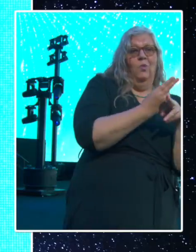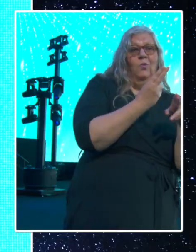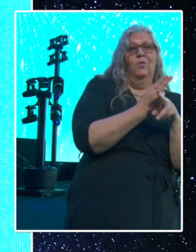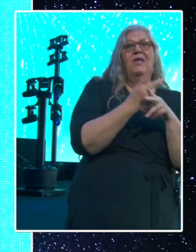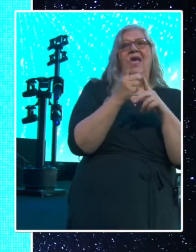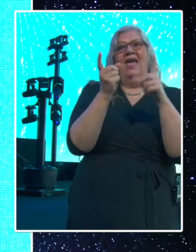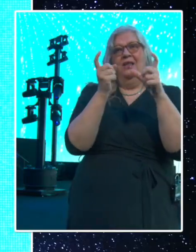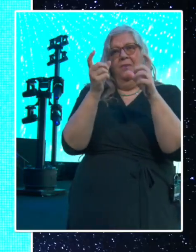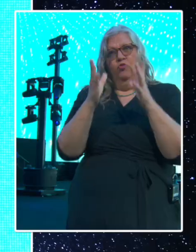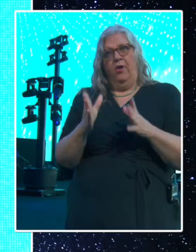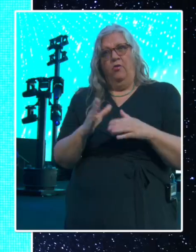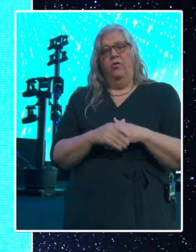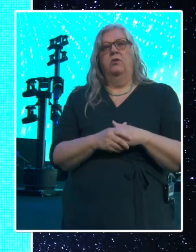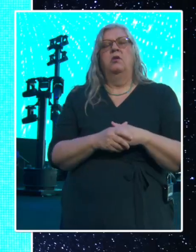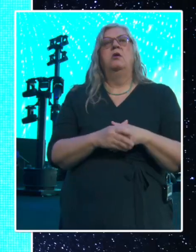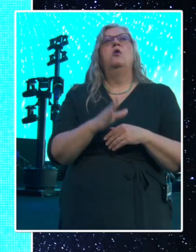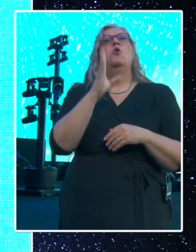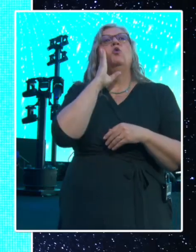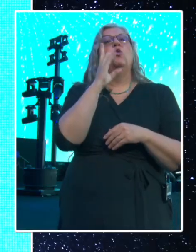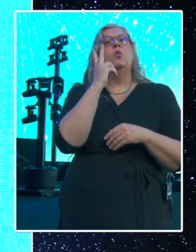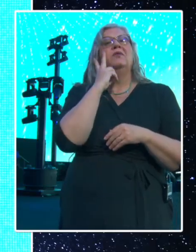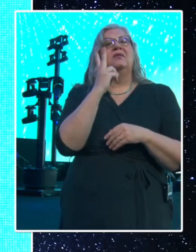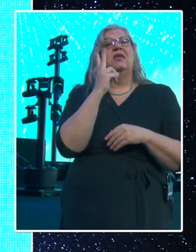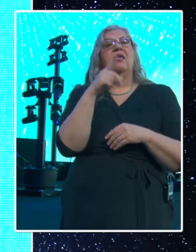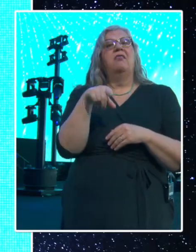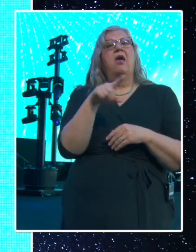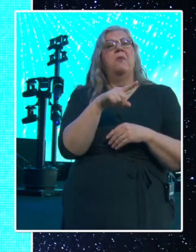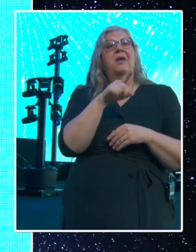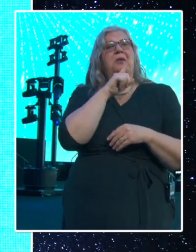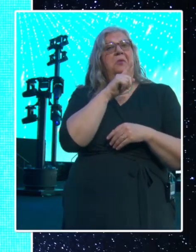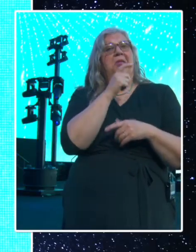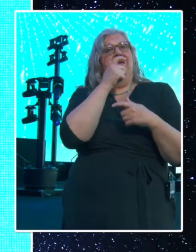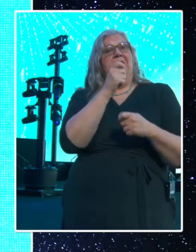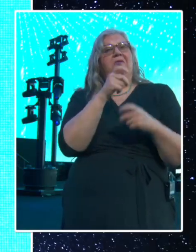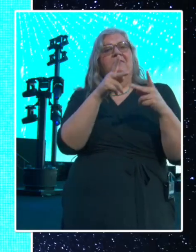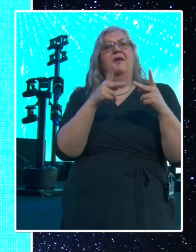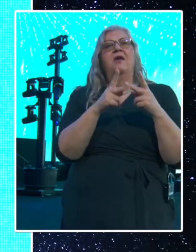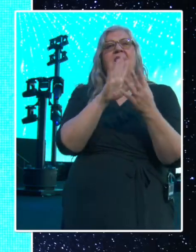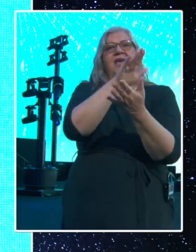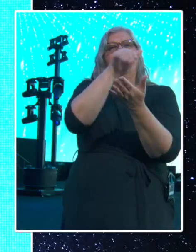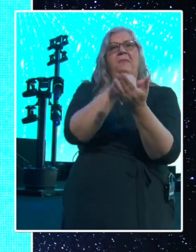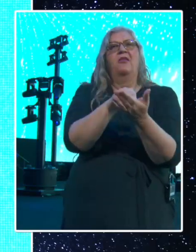And you will find them in a very unlikely spot in the middle of the ocean.